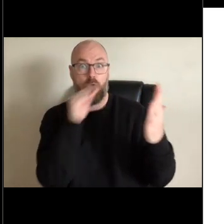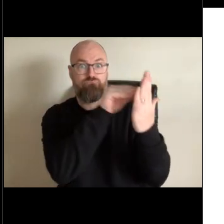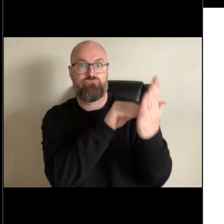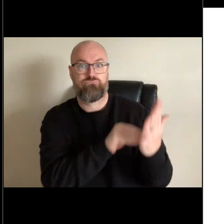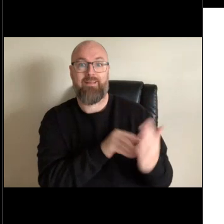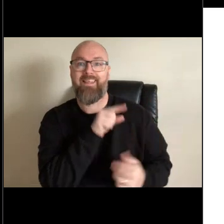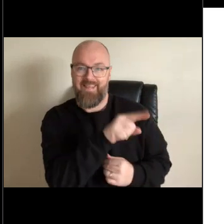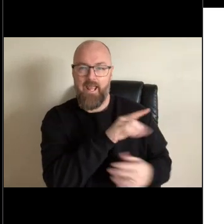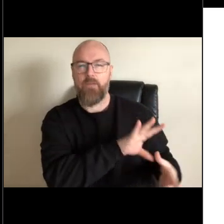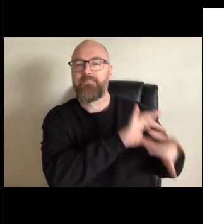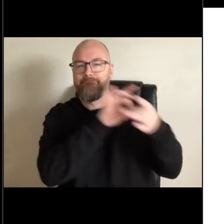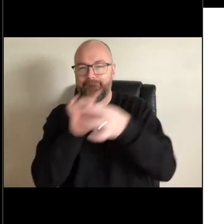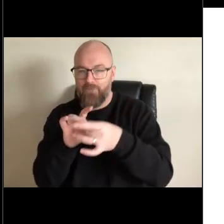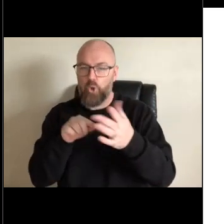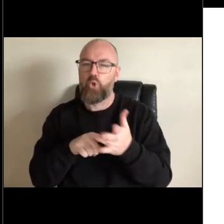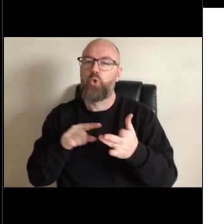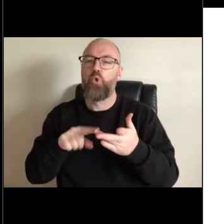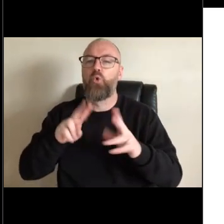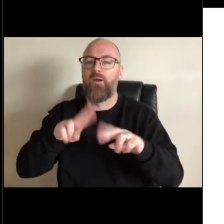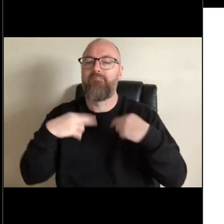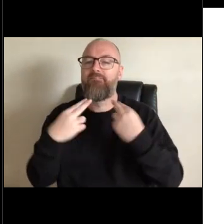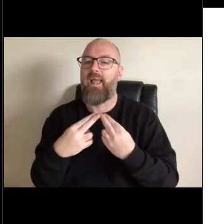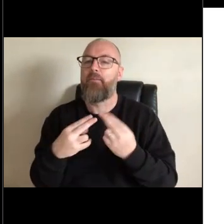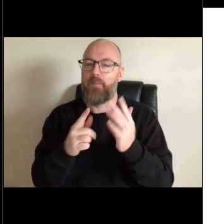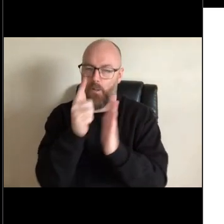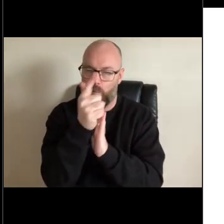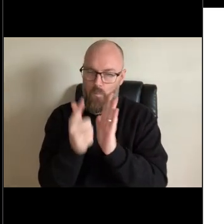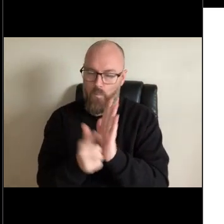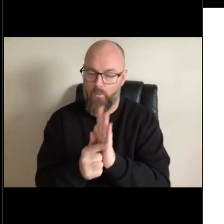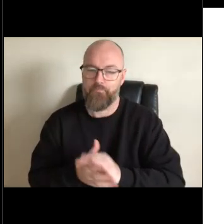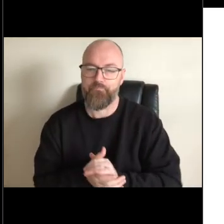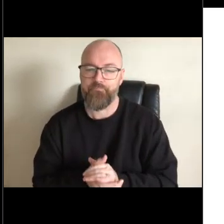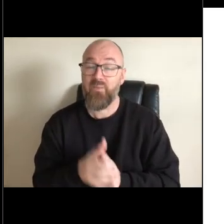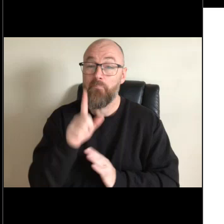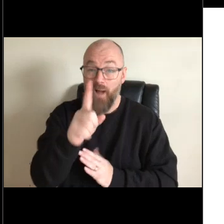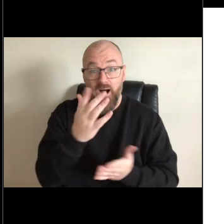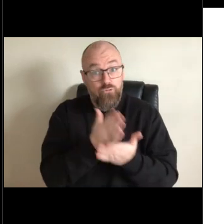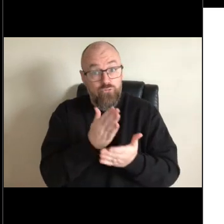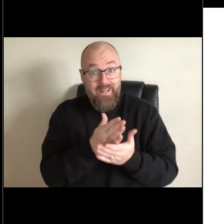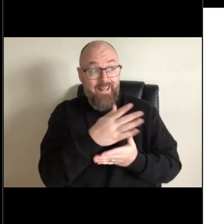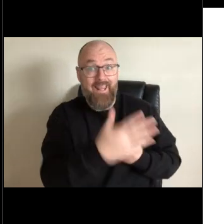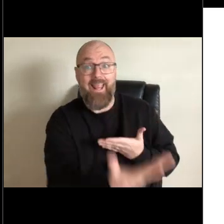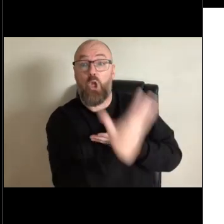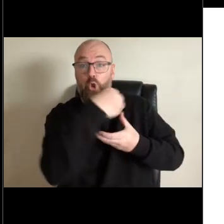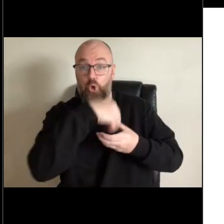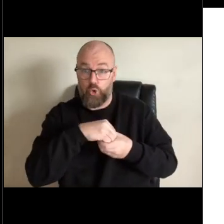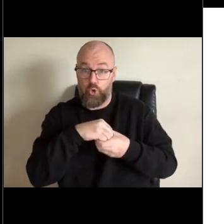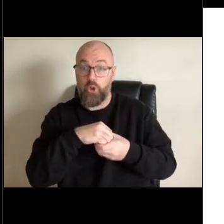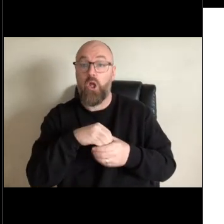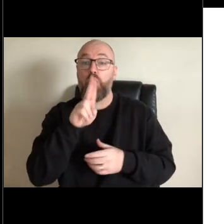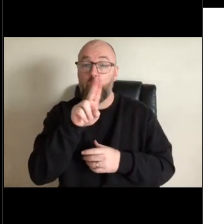sphere but basically um I think inclusion of that reference in the Act um ensures that the focus is